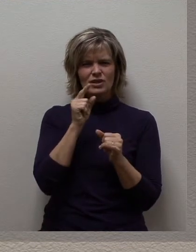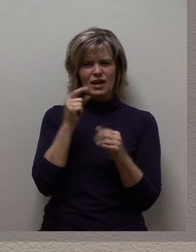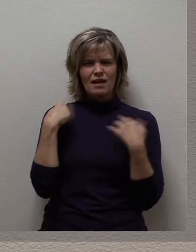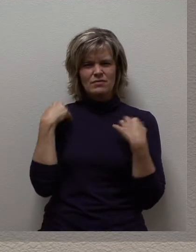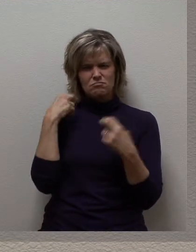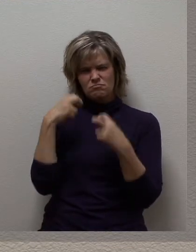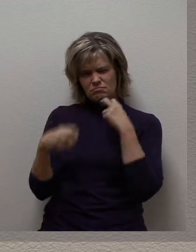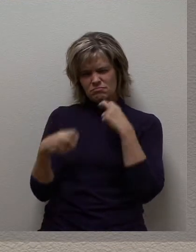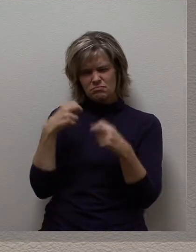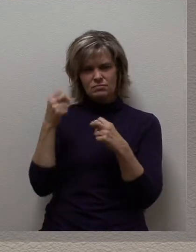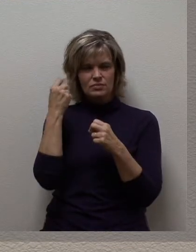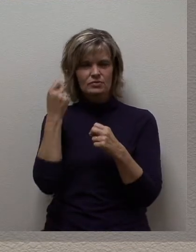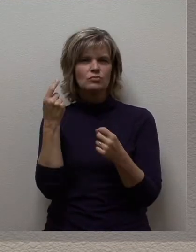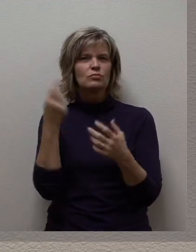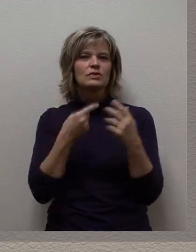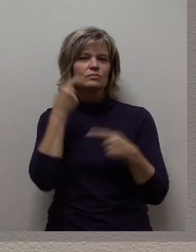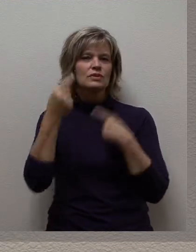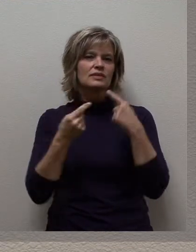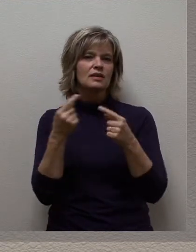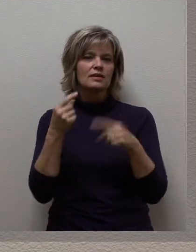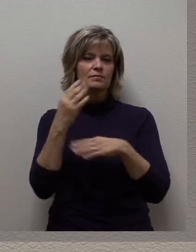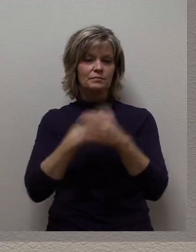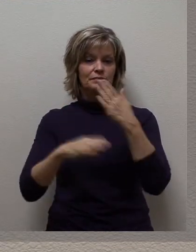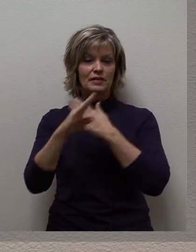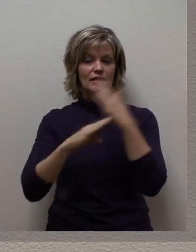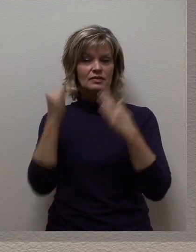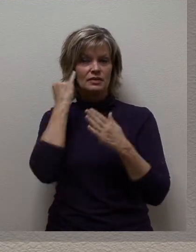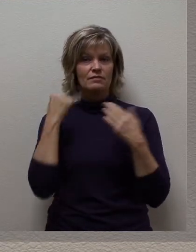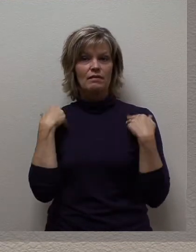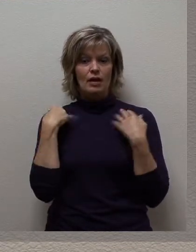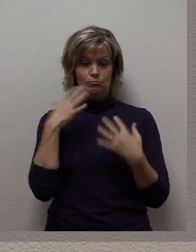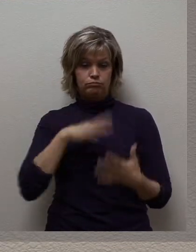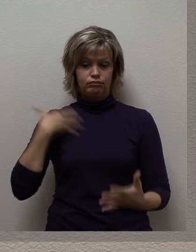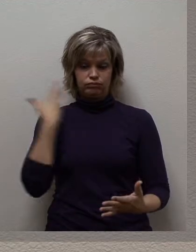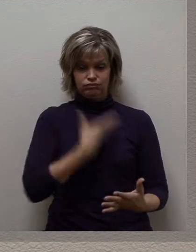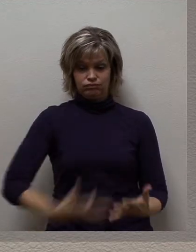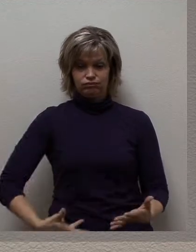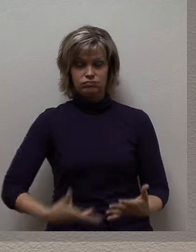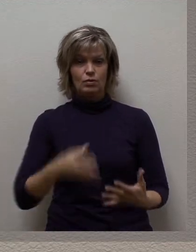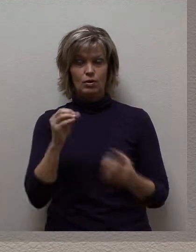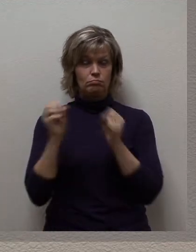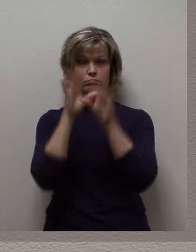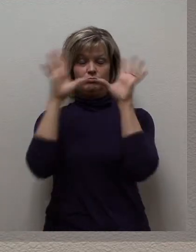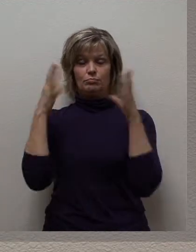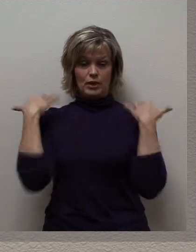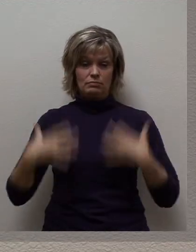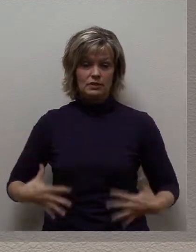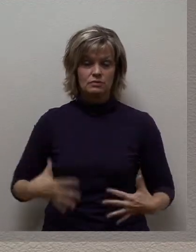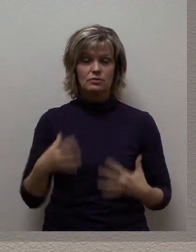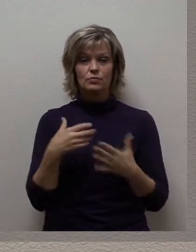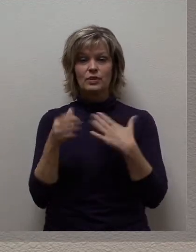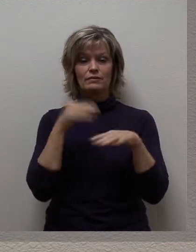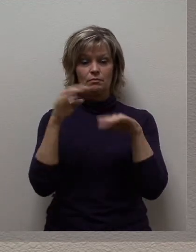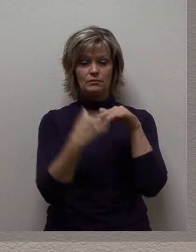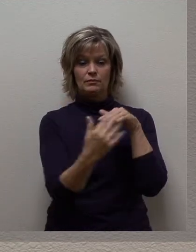what you're signing with your hands if you have several plaids or if you have bright colored shirts or nail polish and those things,